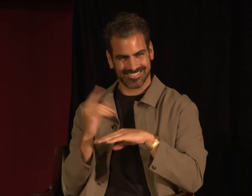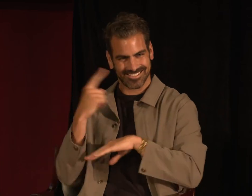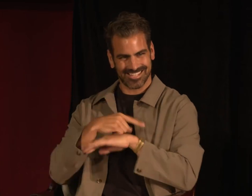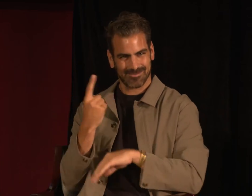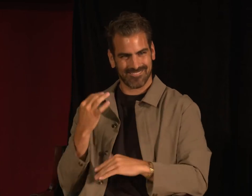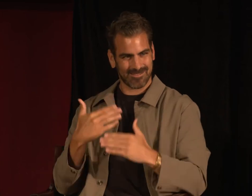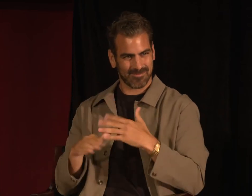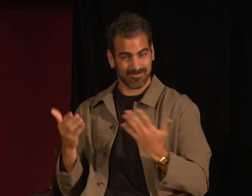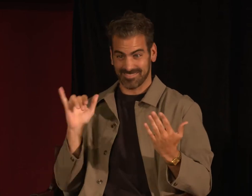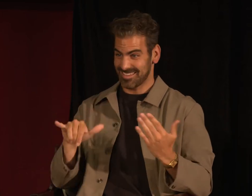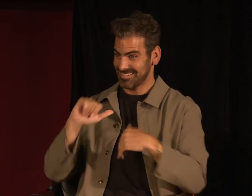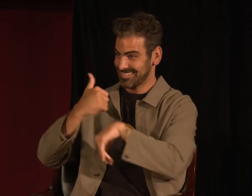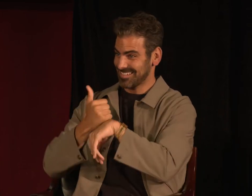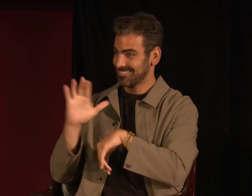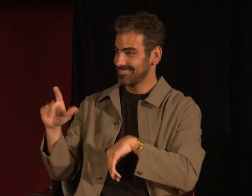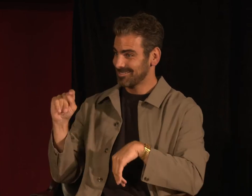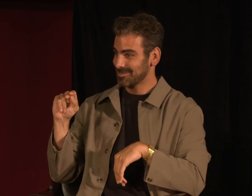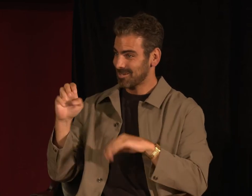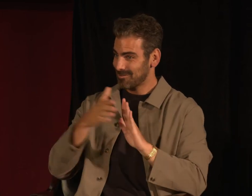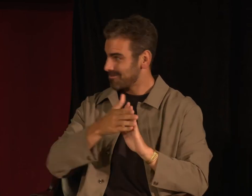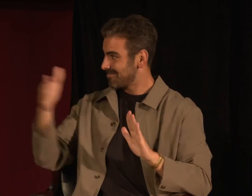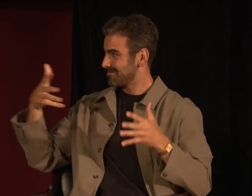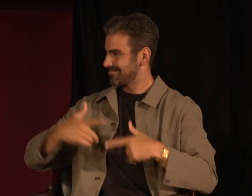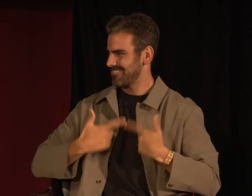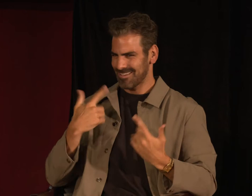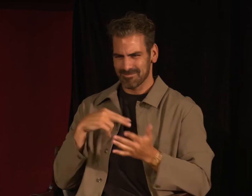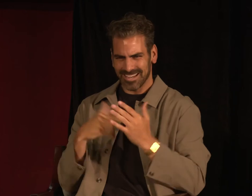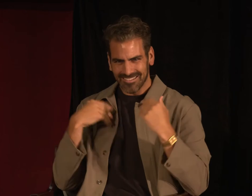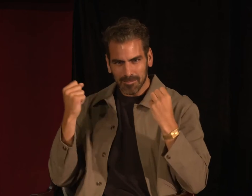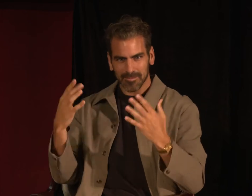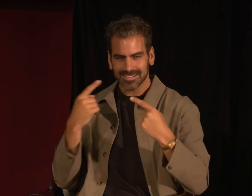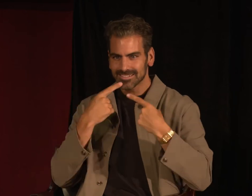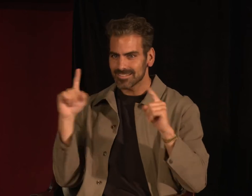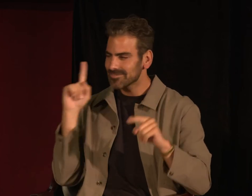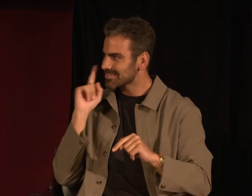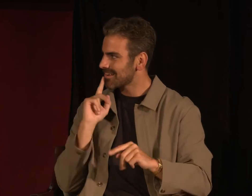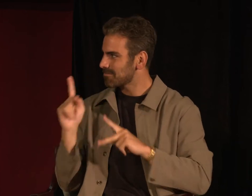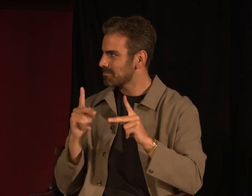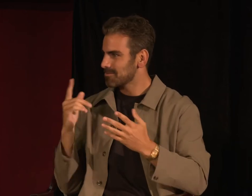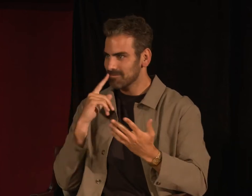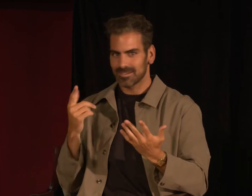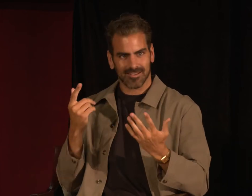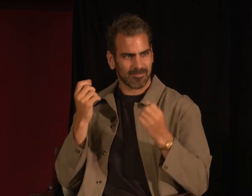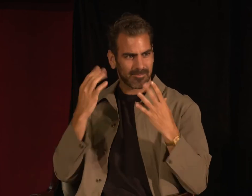Your baby has failed a critical test, right. And that sets the tone for the rest of your Deaf baby's life from the first day.